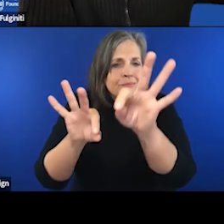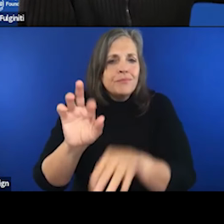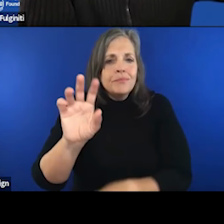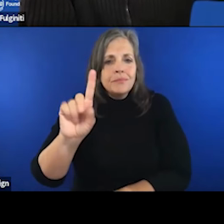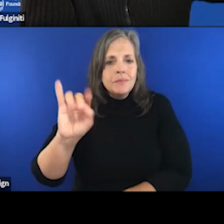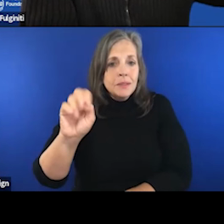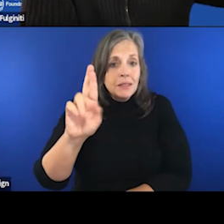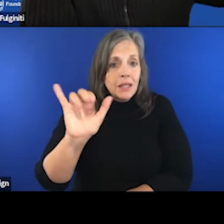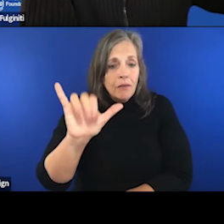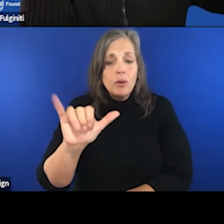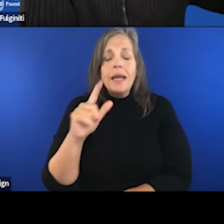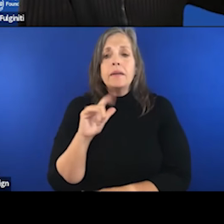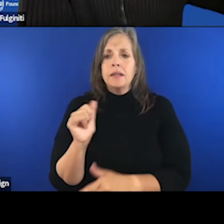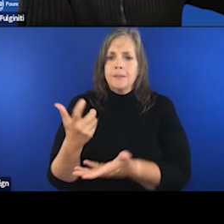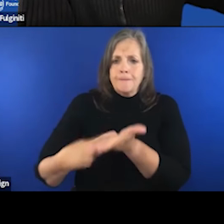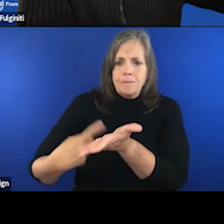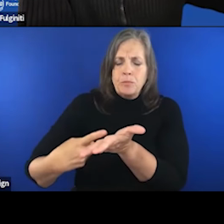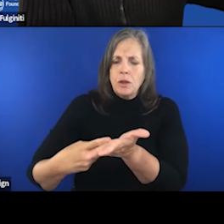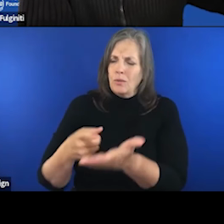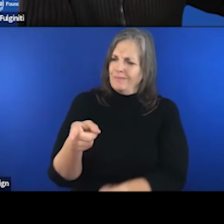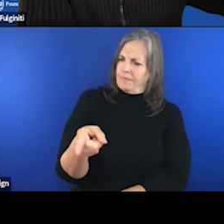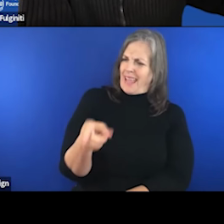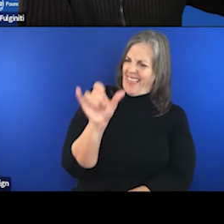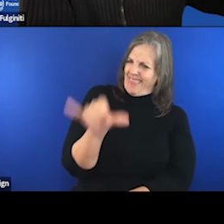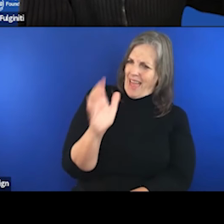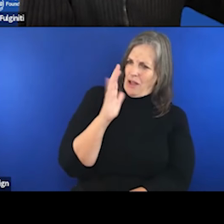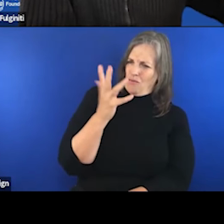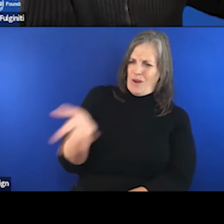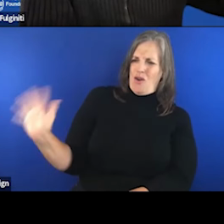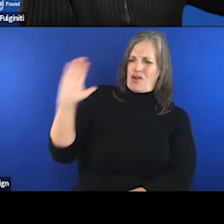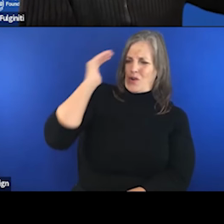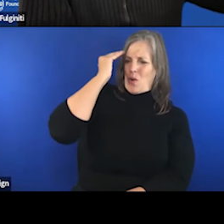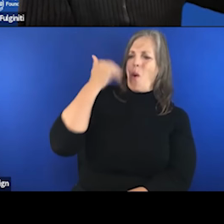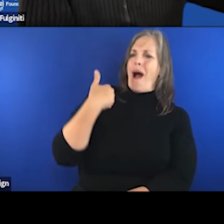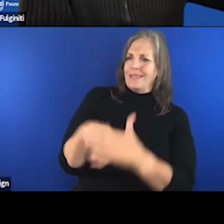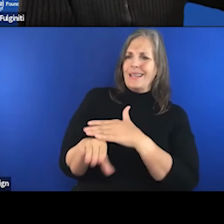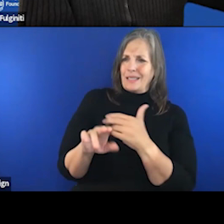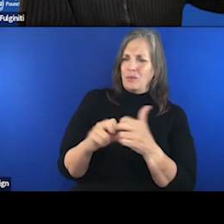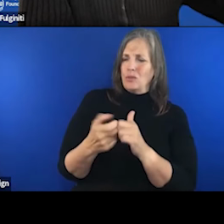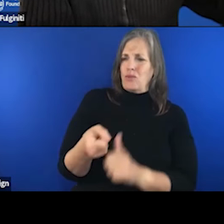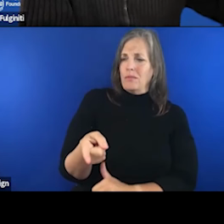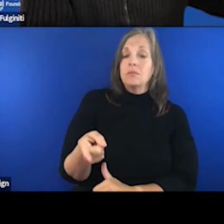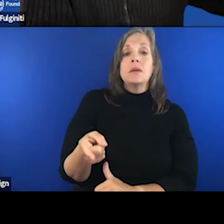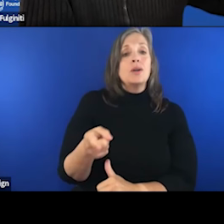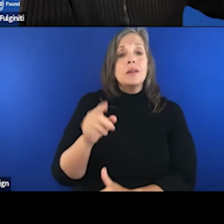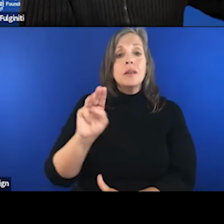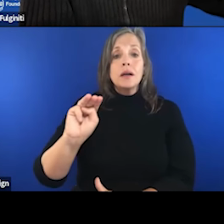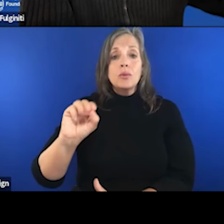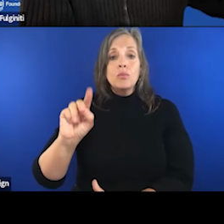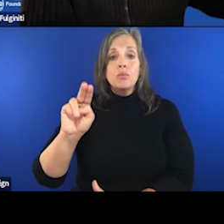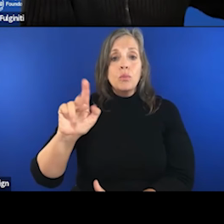we're completely aware of that has accessibility problems like um like modals or uh you know